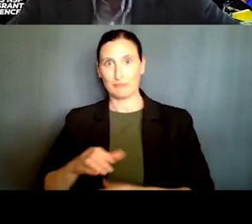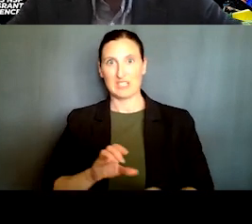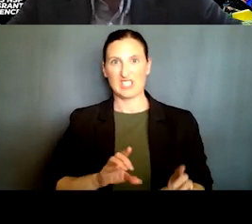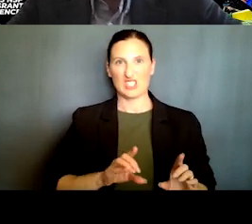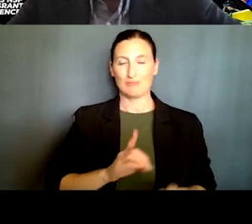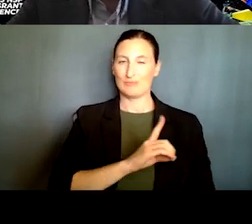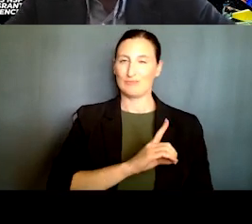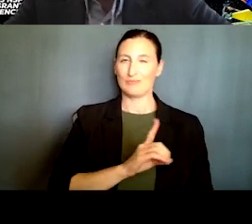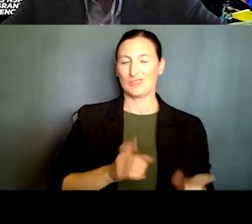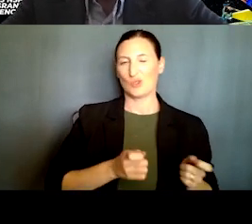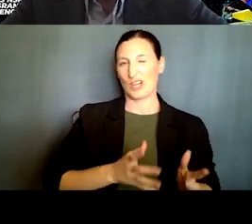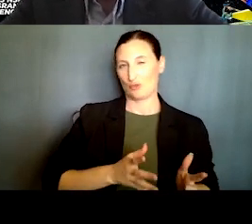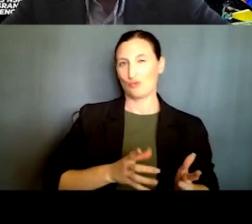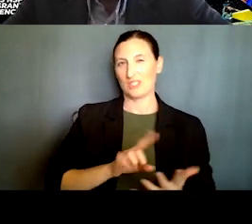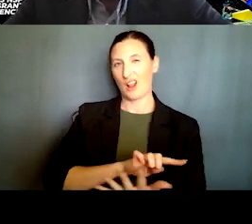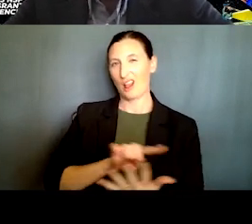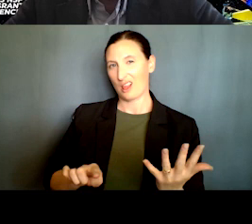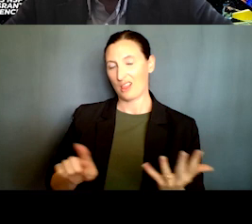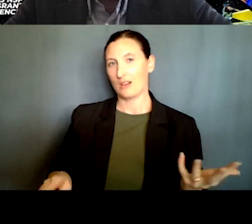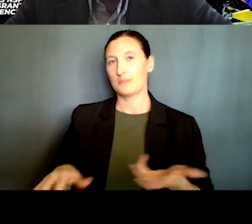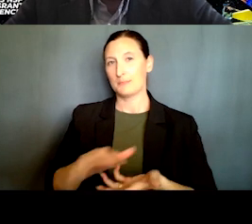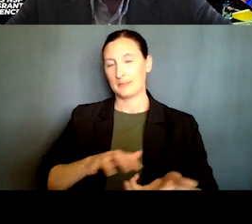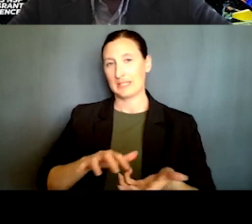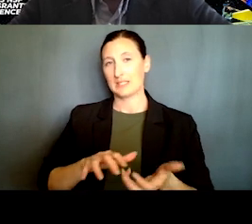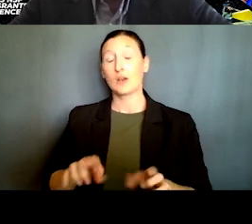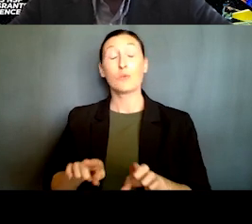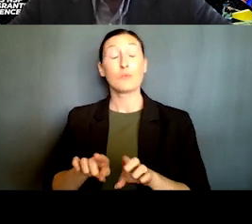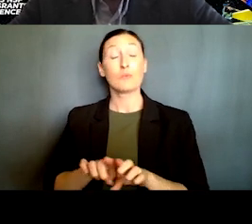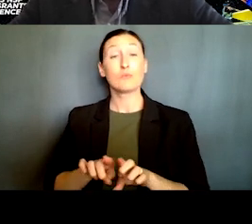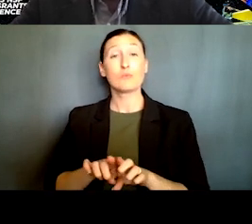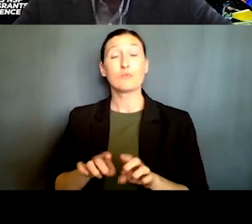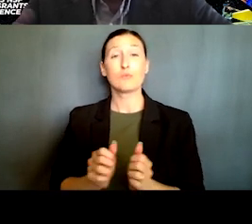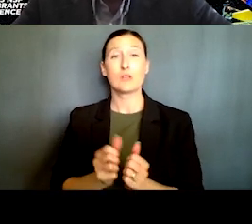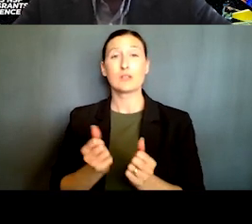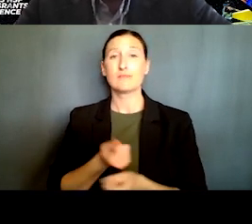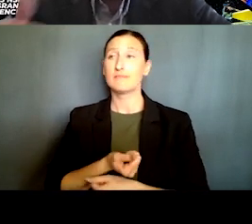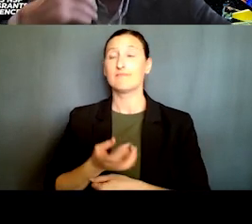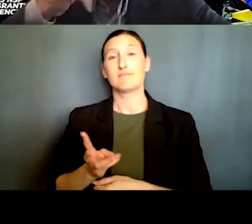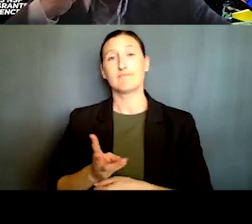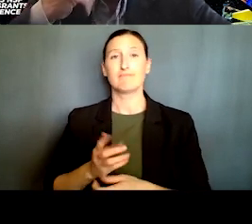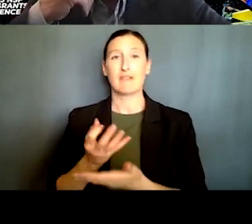and different things of that sort, along with different funding opportunities. There's a lot of variation.